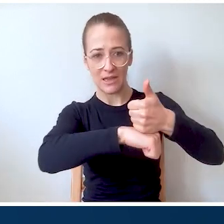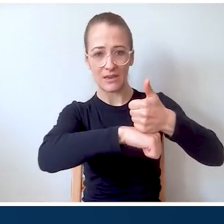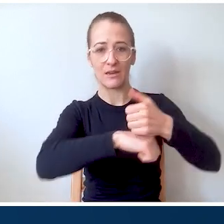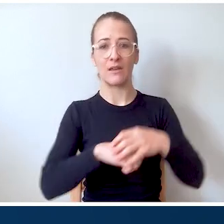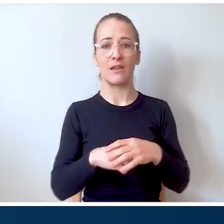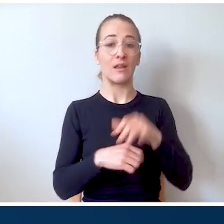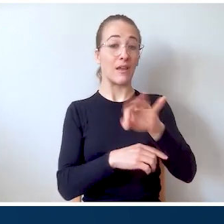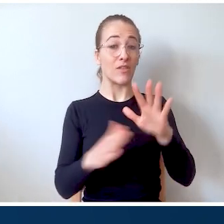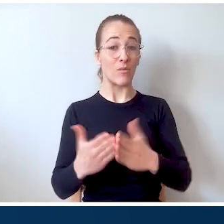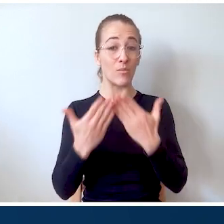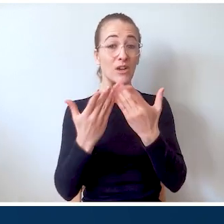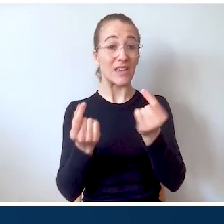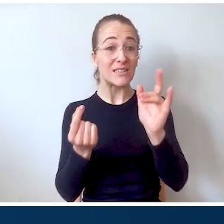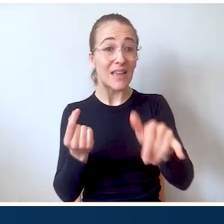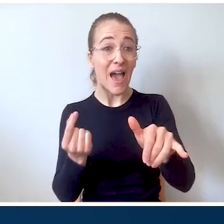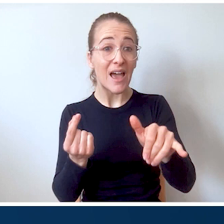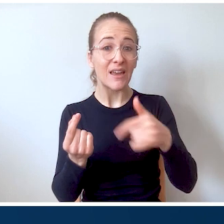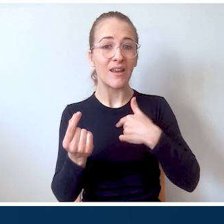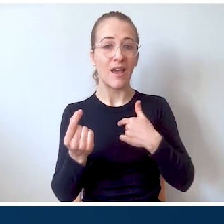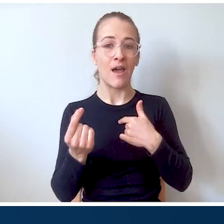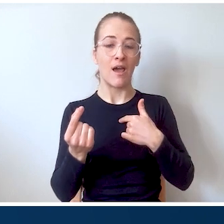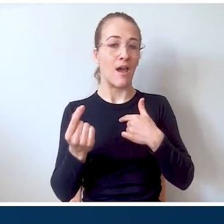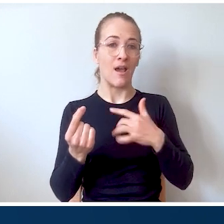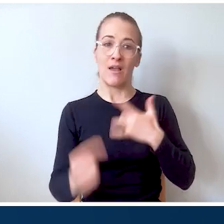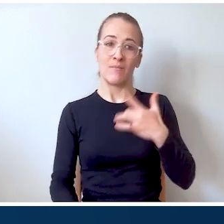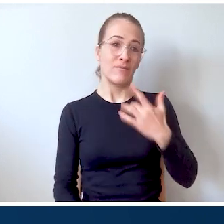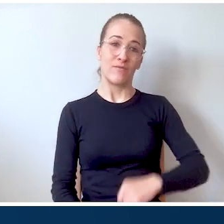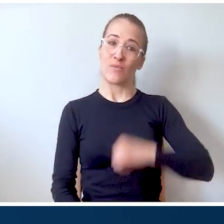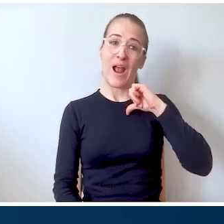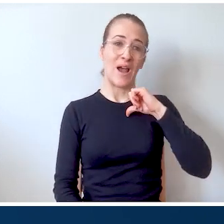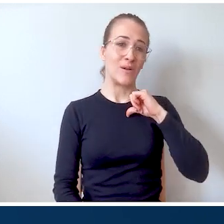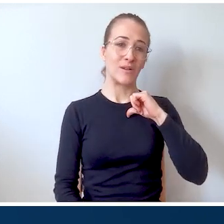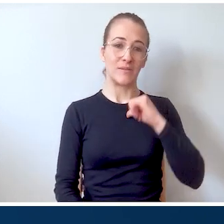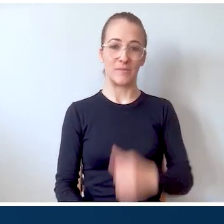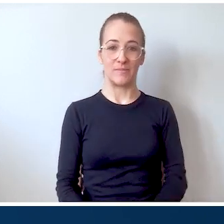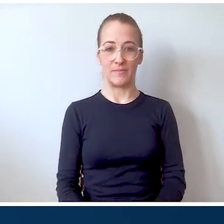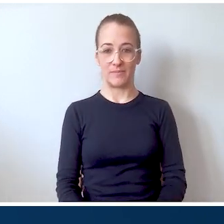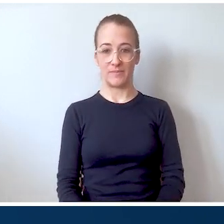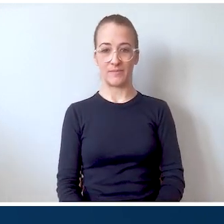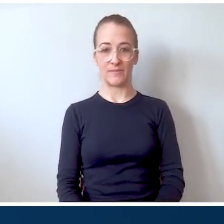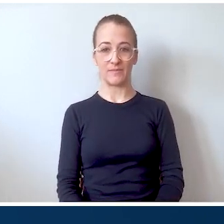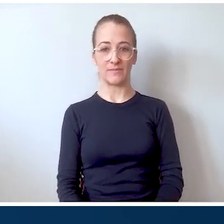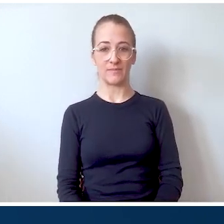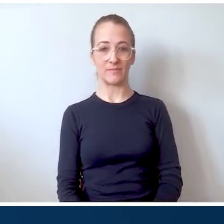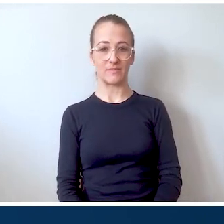If this book does that, then I feel quite, quite proud. And the last time we talked,